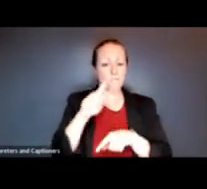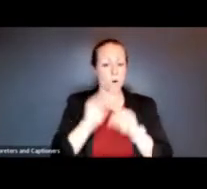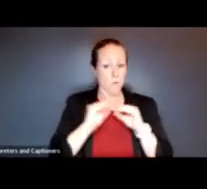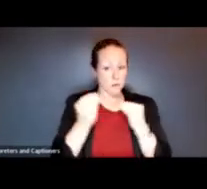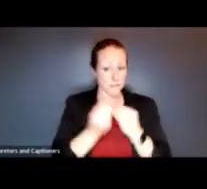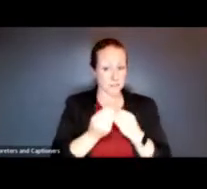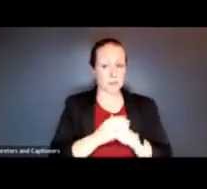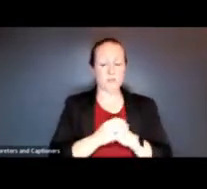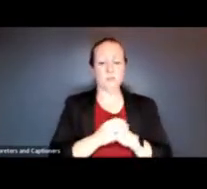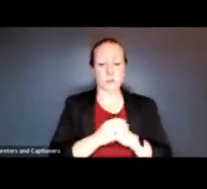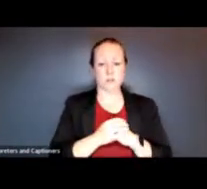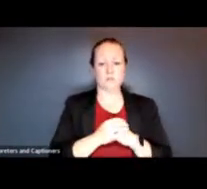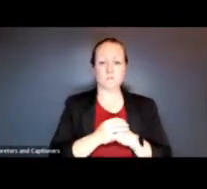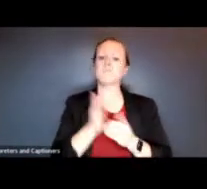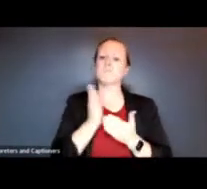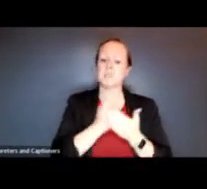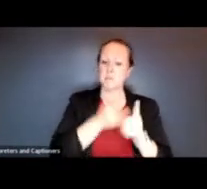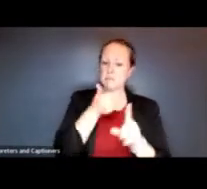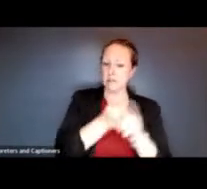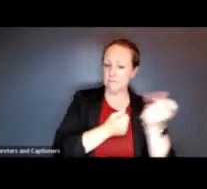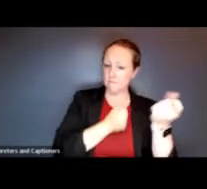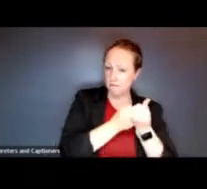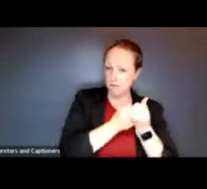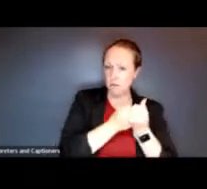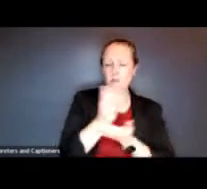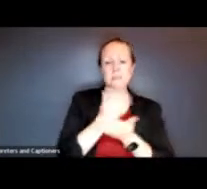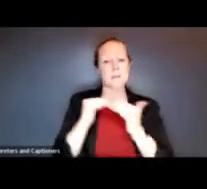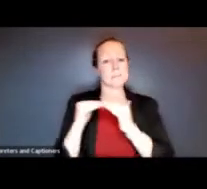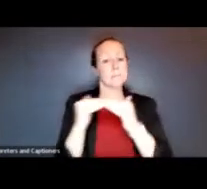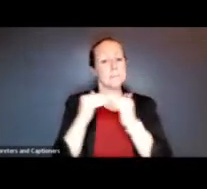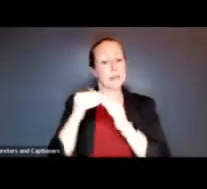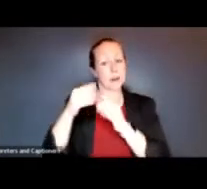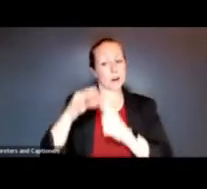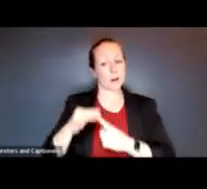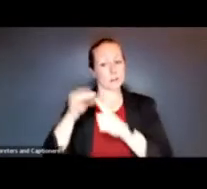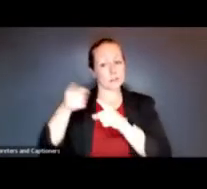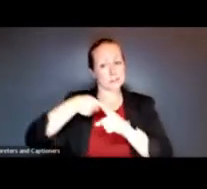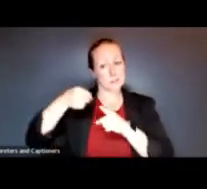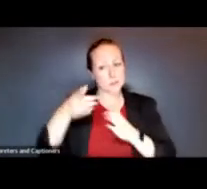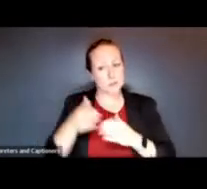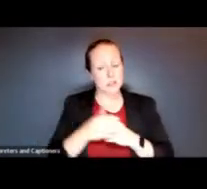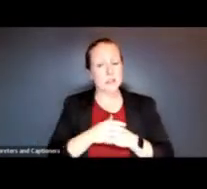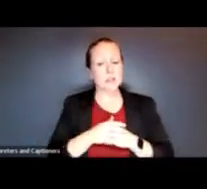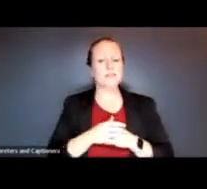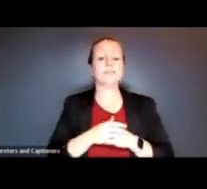we have some self advocates. We have some peer specialists. Someone said they are social worker on chat. Thank you a